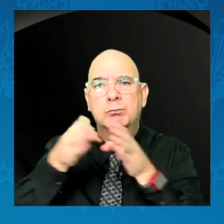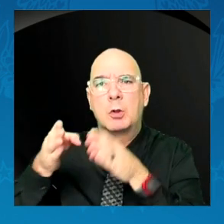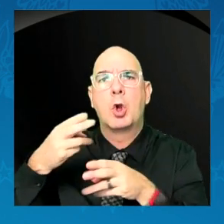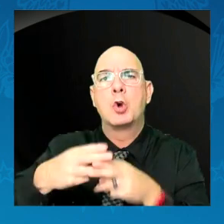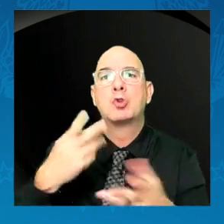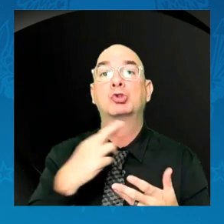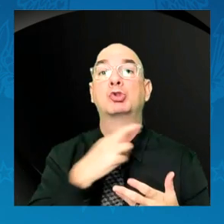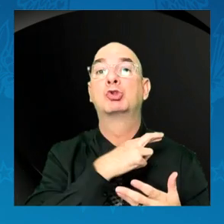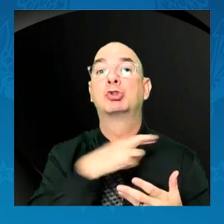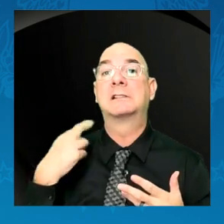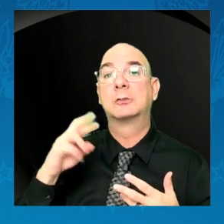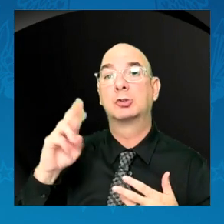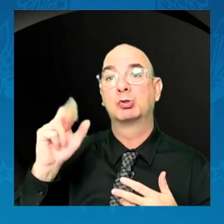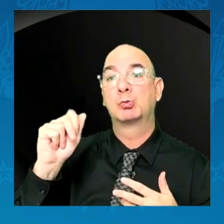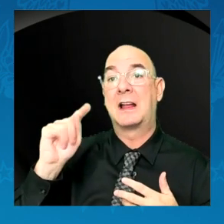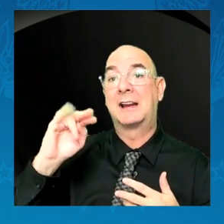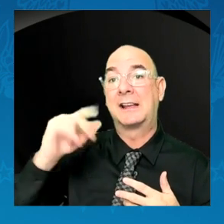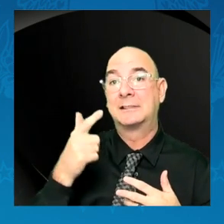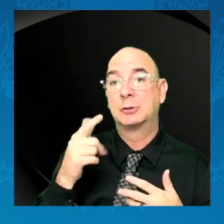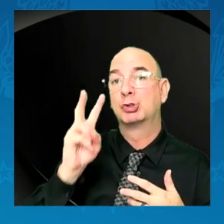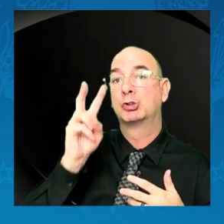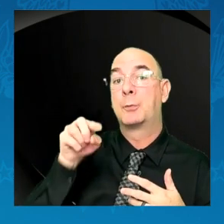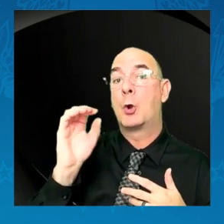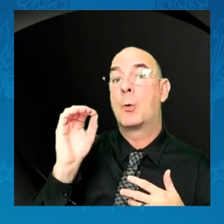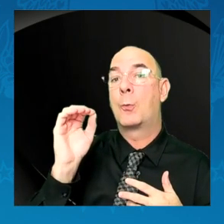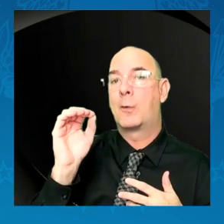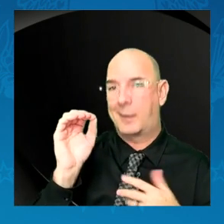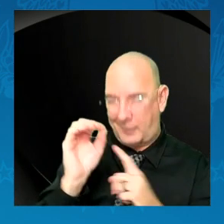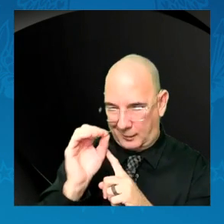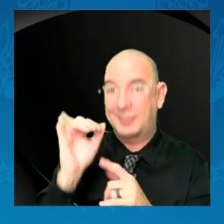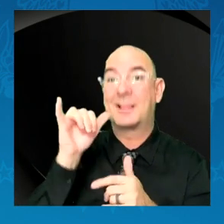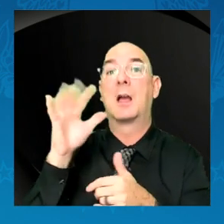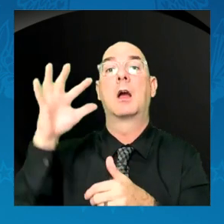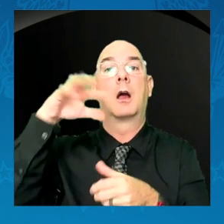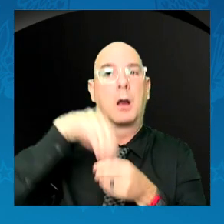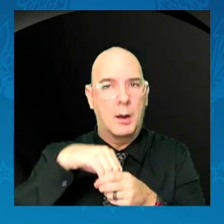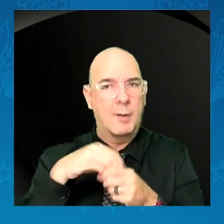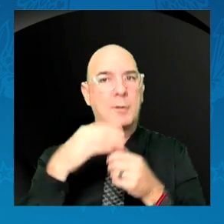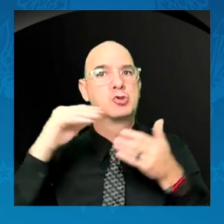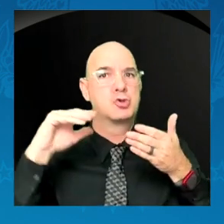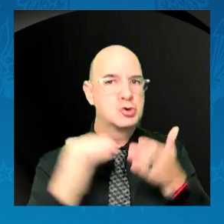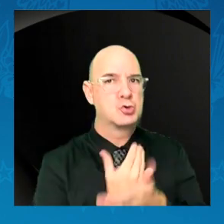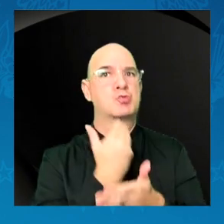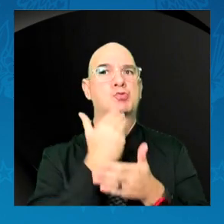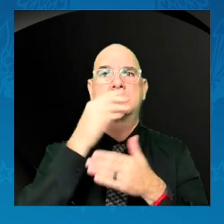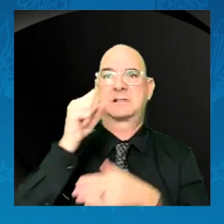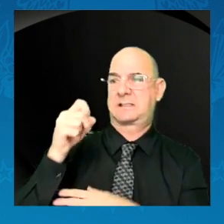It incorporates cutting edge space based technology and modeling to more accurately reflect